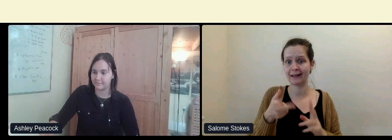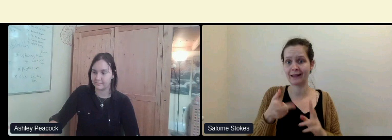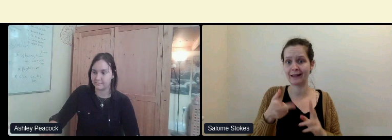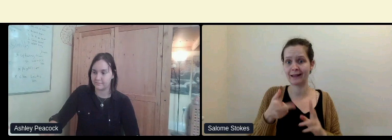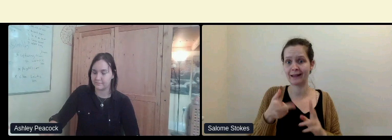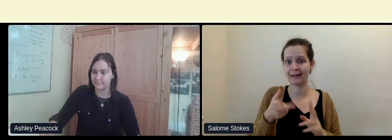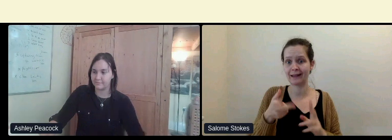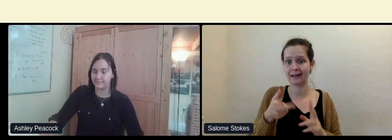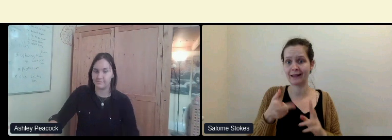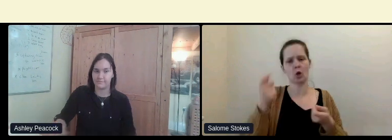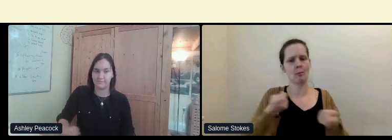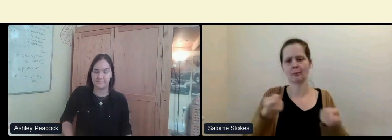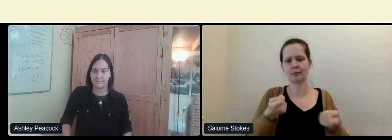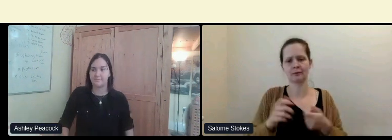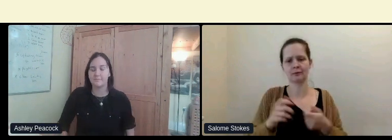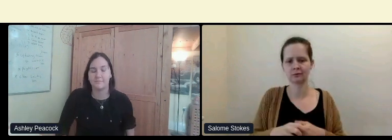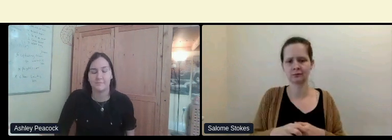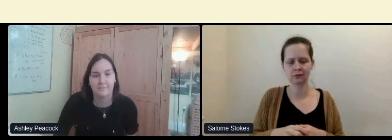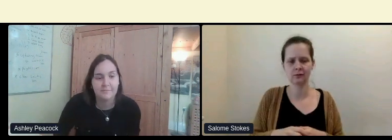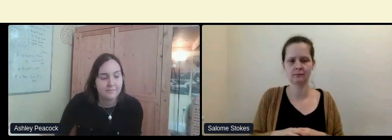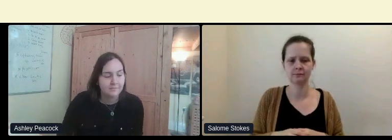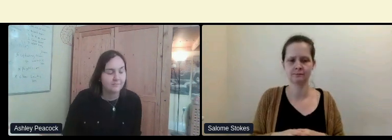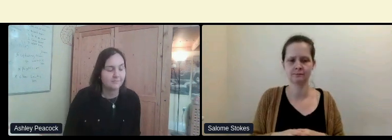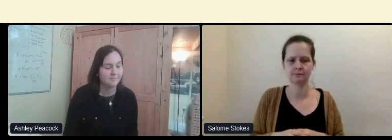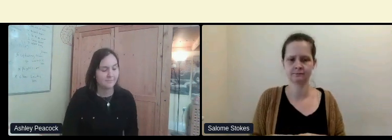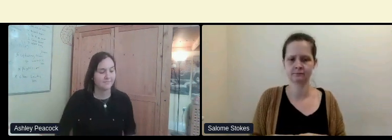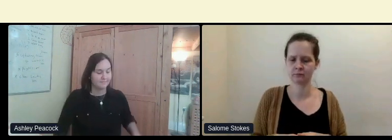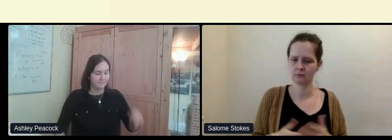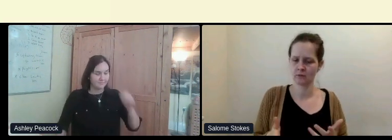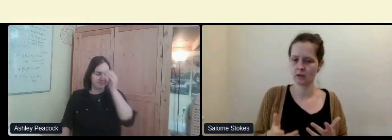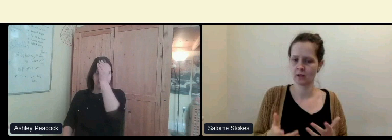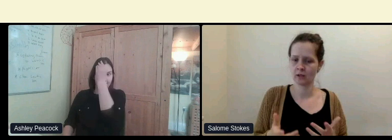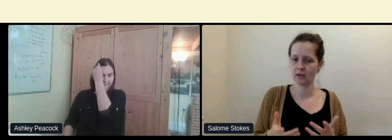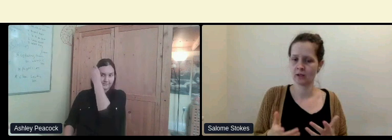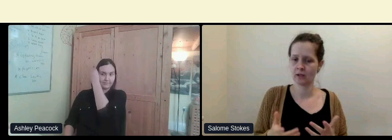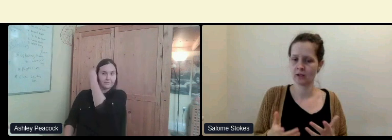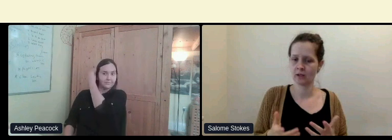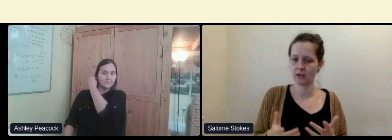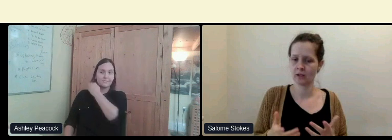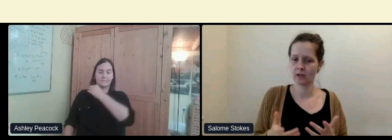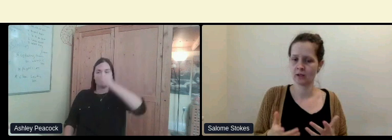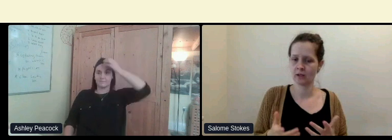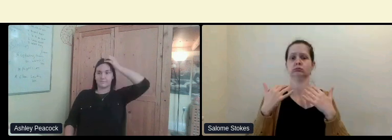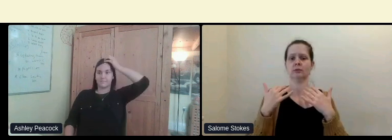and the noise. It's sometimes so overwhelming that the only way I can go and do my shopping